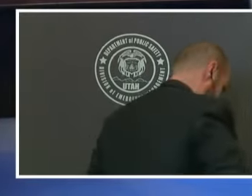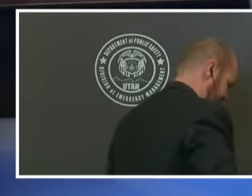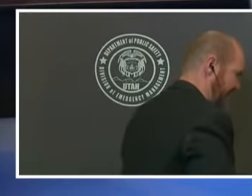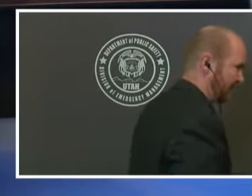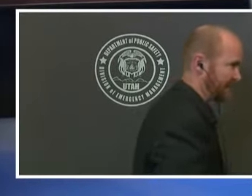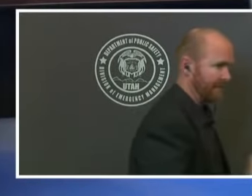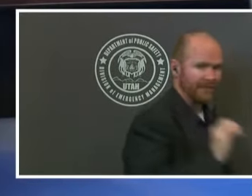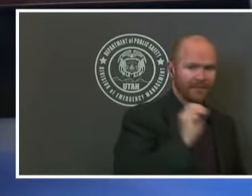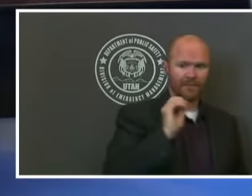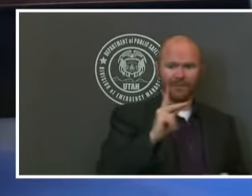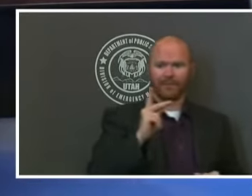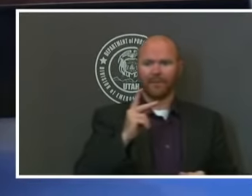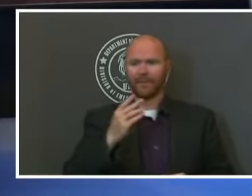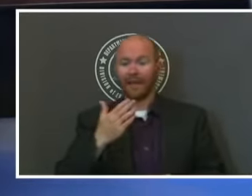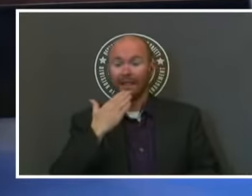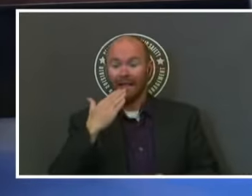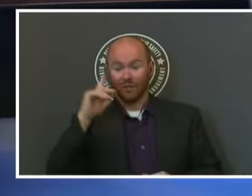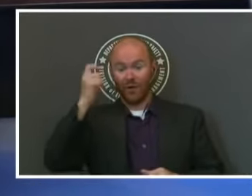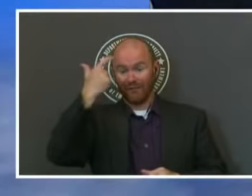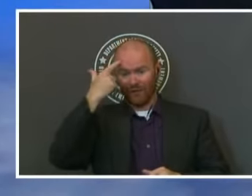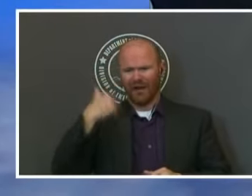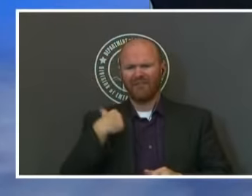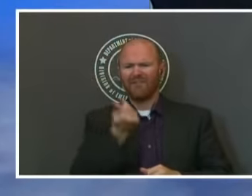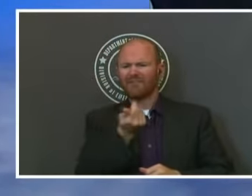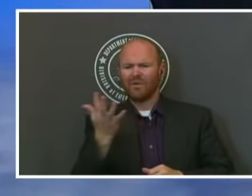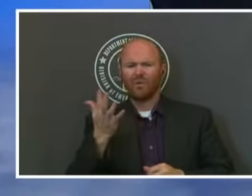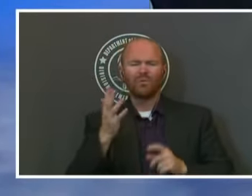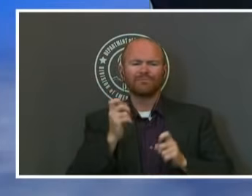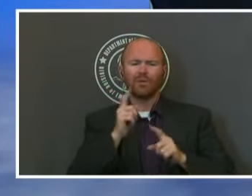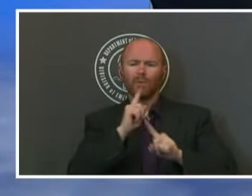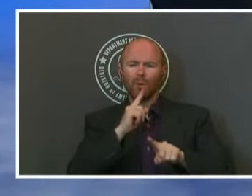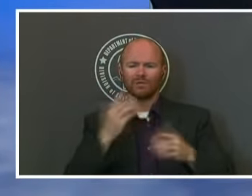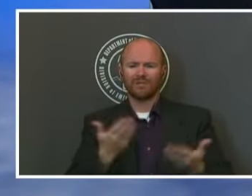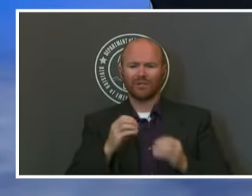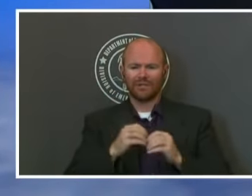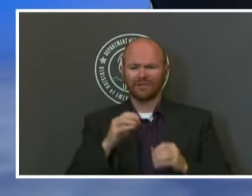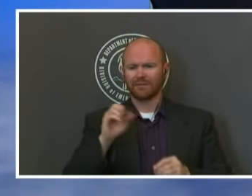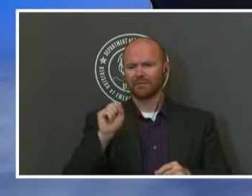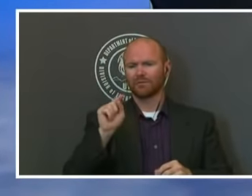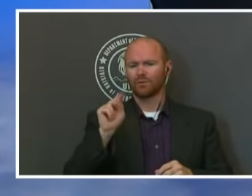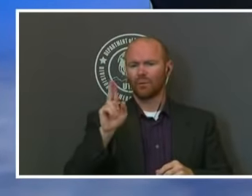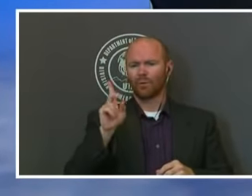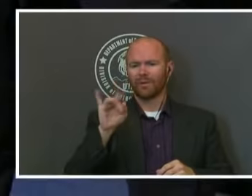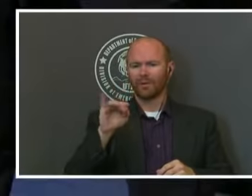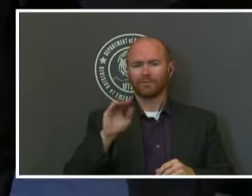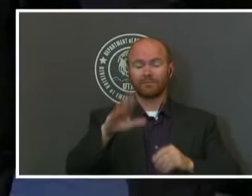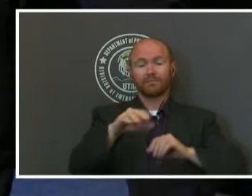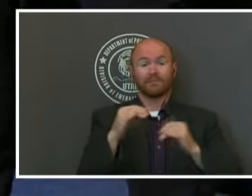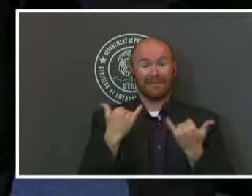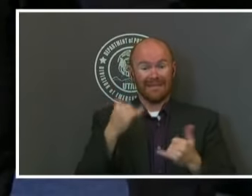reporters here in the studio